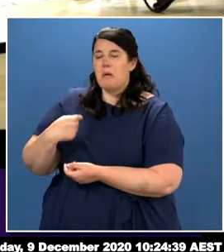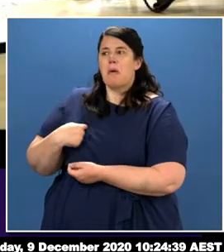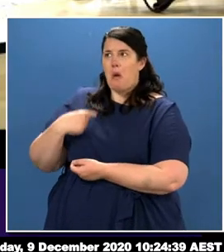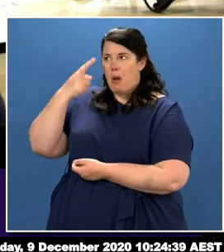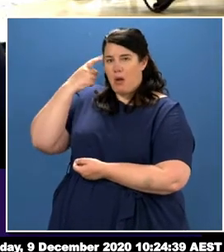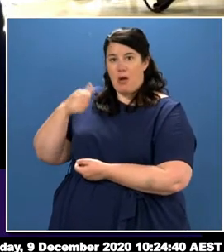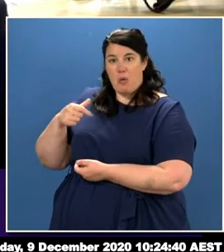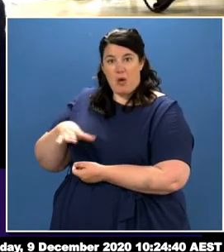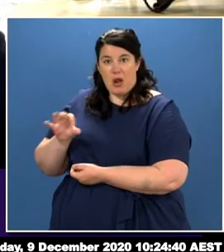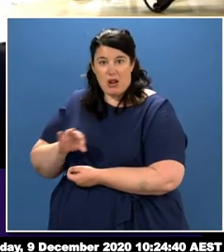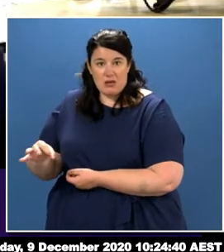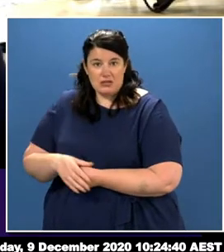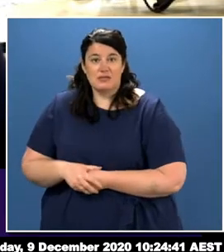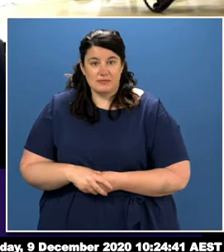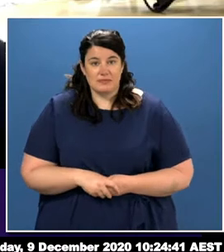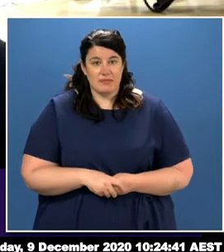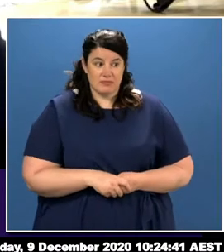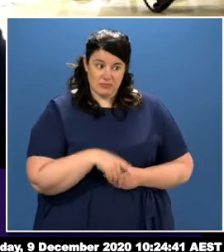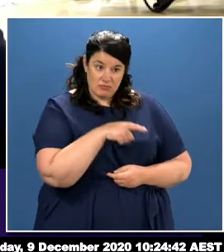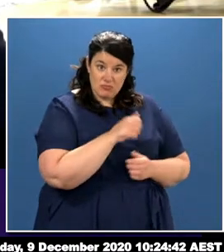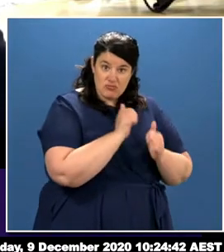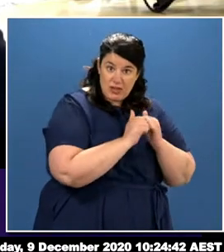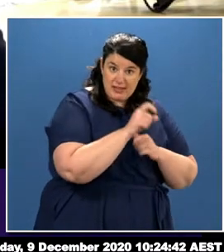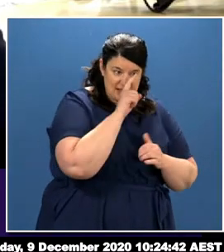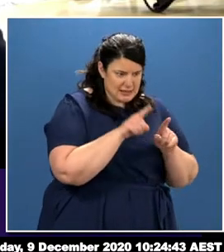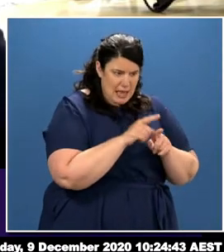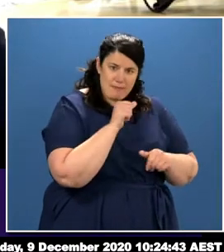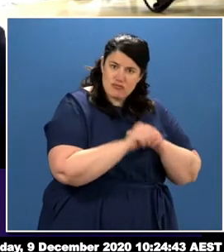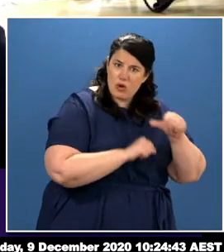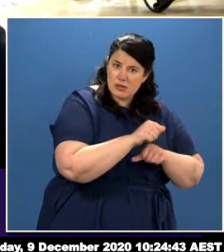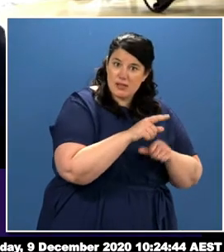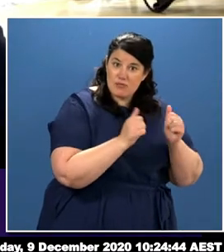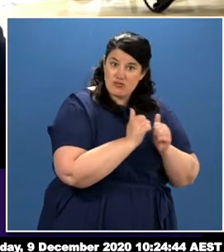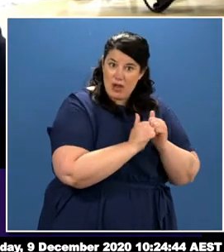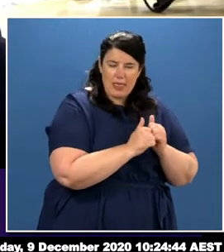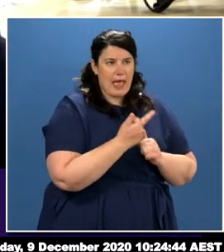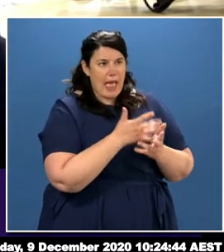siblings went through the same process, your brother went through the same process in regards to choosing a career?